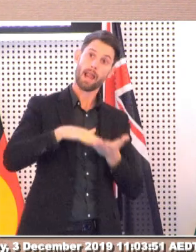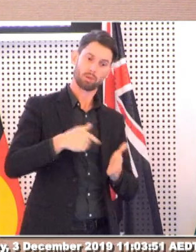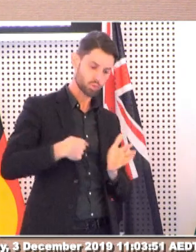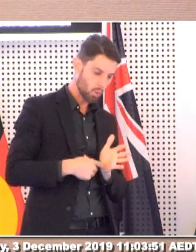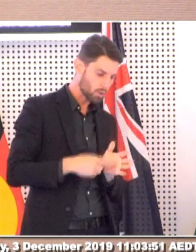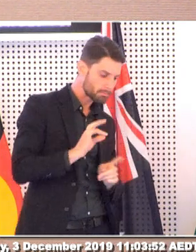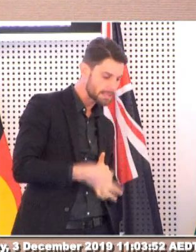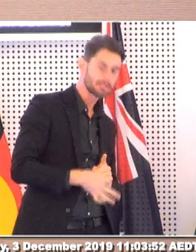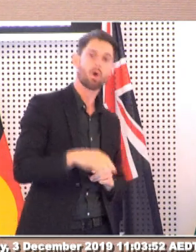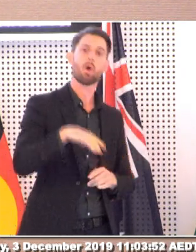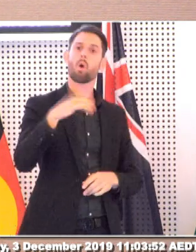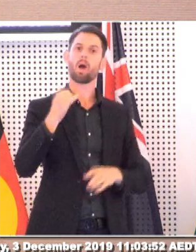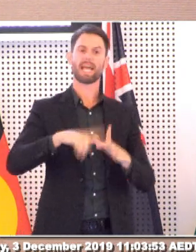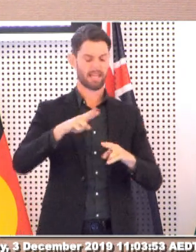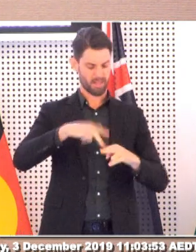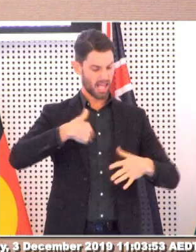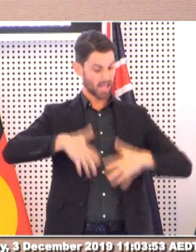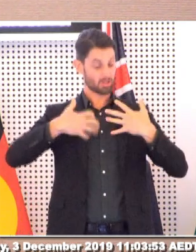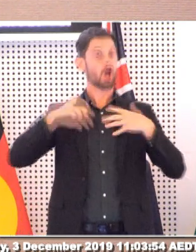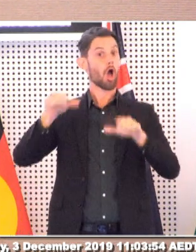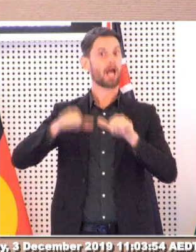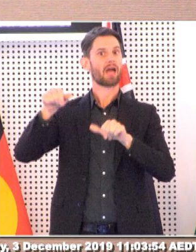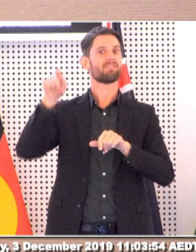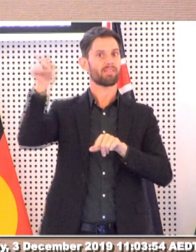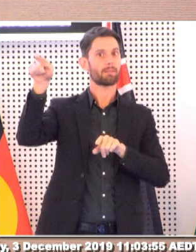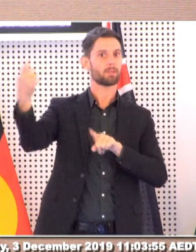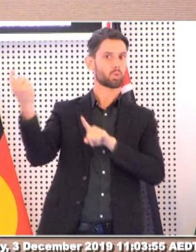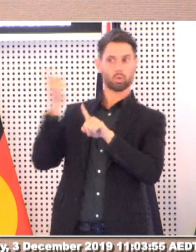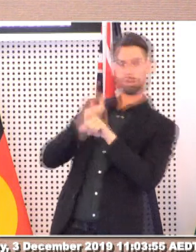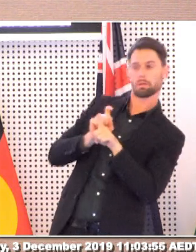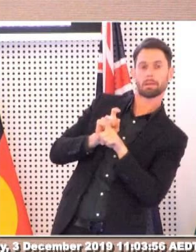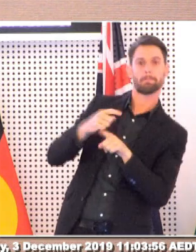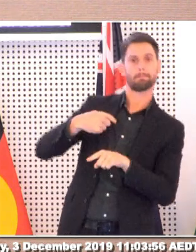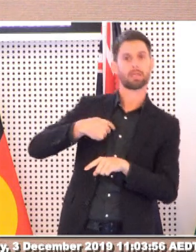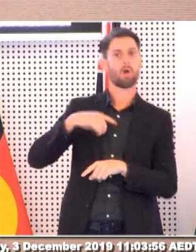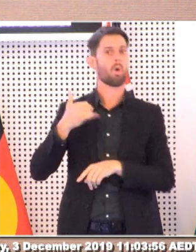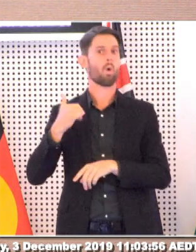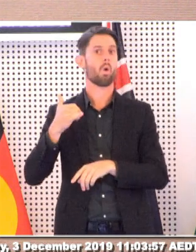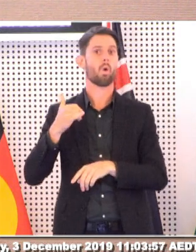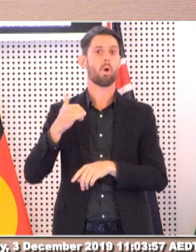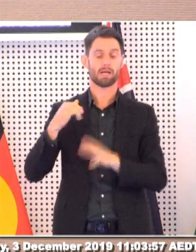to hold you back if you’re aggravated, and it’s okay for the staff member to give you medication against your will,